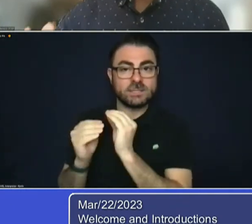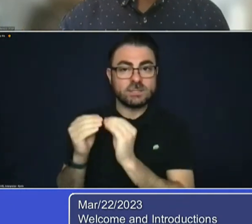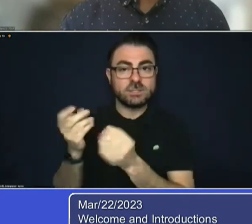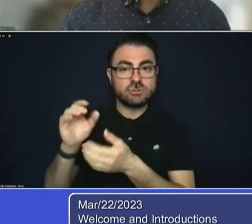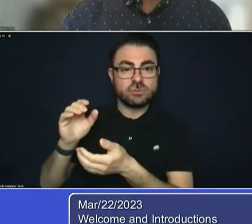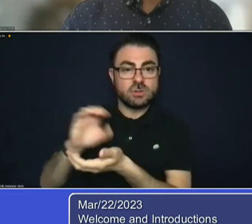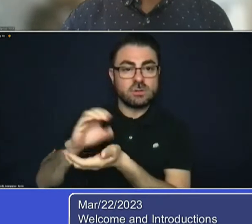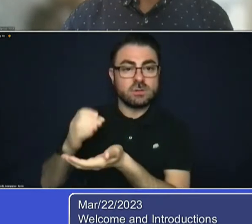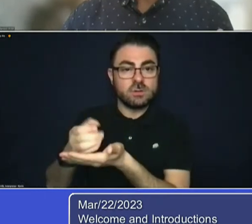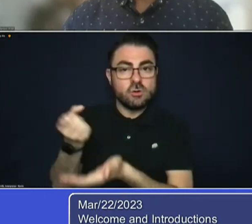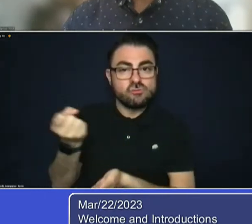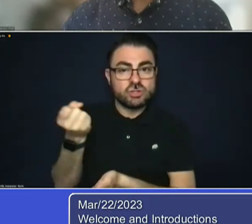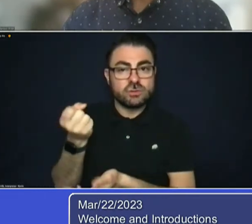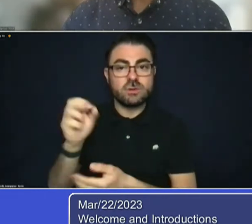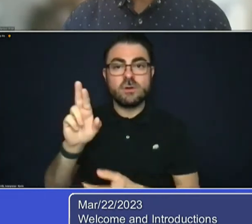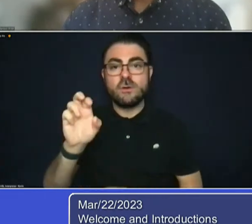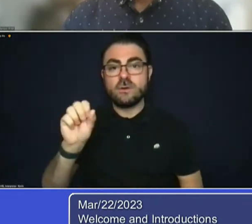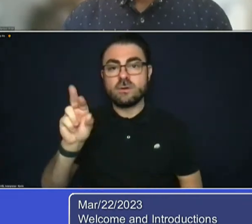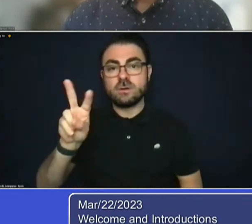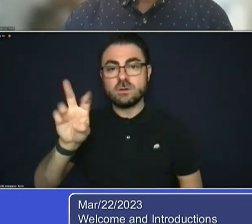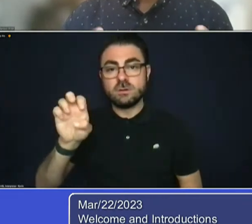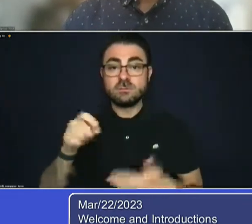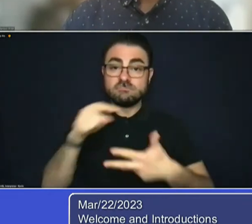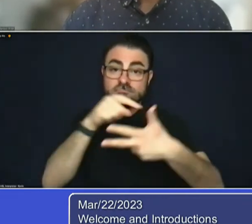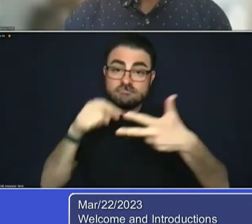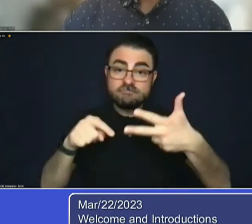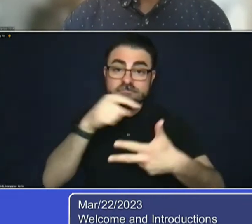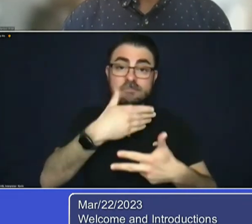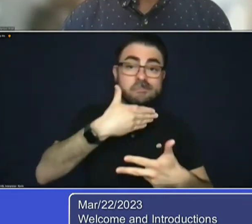INFRASTRUCTURE MAINTENANCE RESERVE.